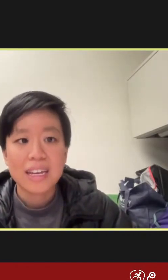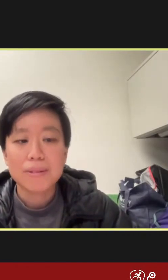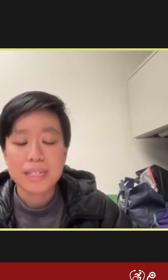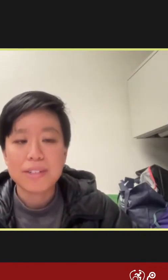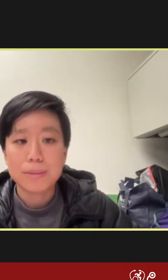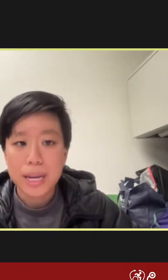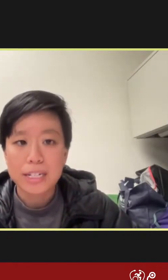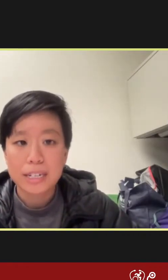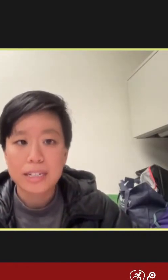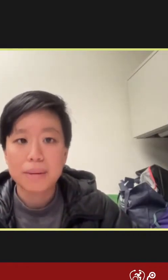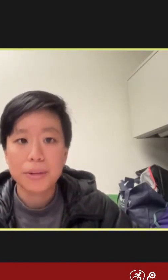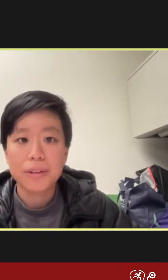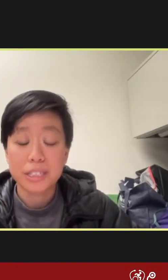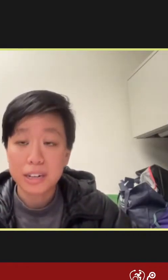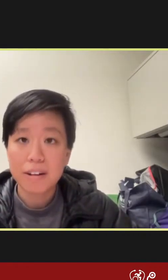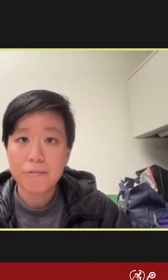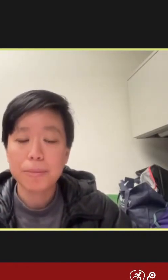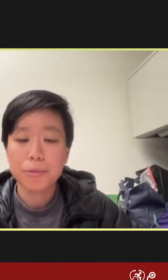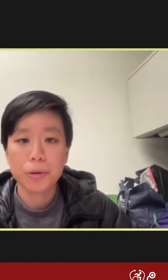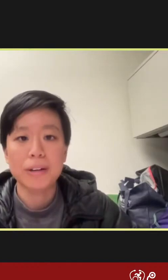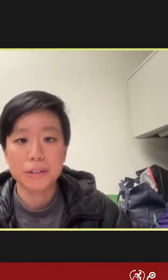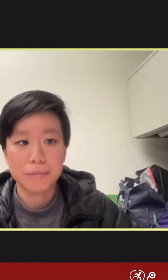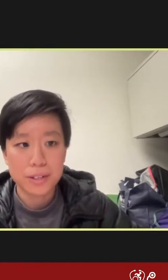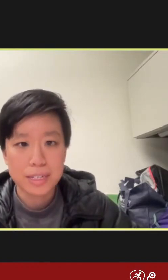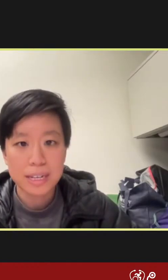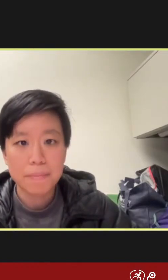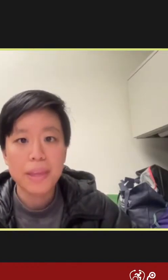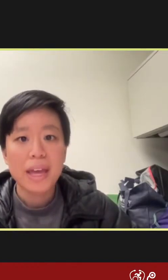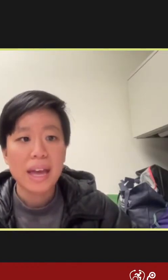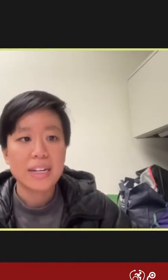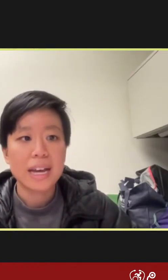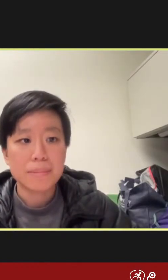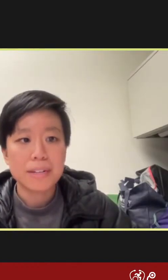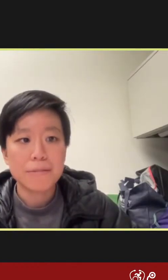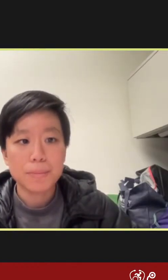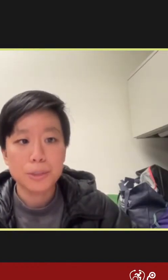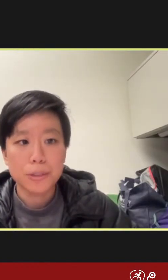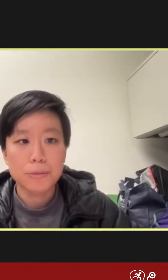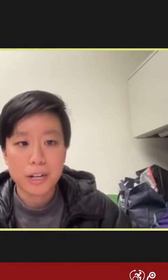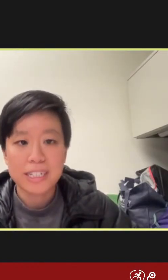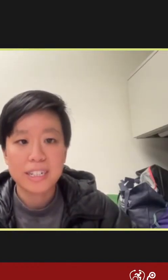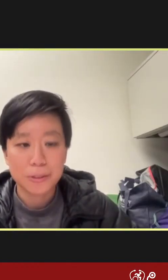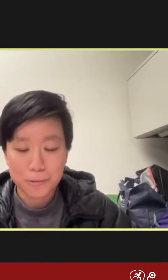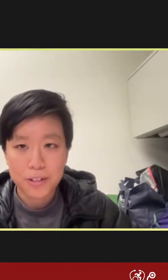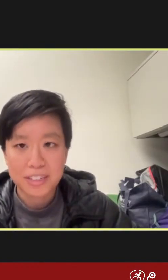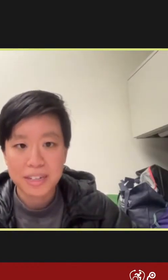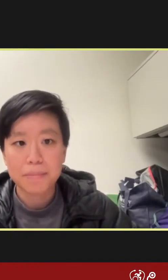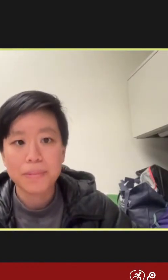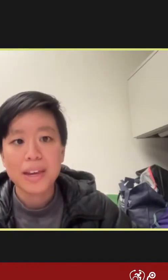He received his PhD in chemical engineering from Cornell University and an MD from George Washington University.